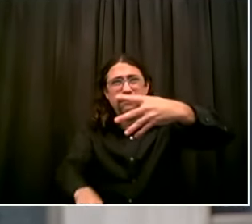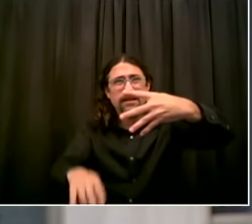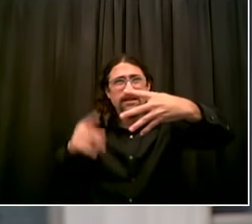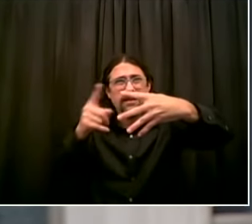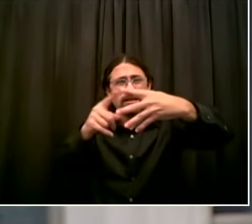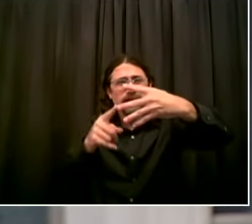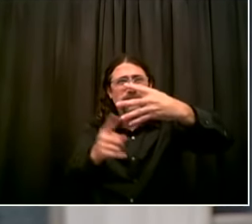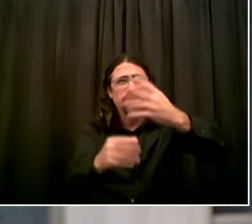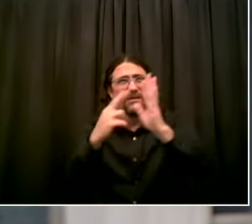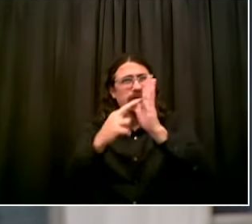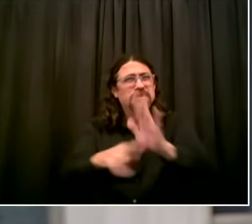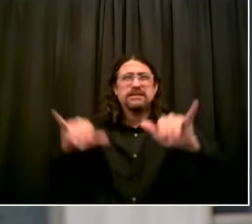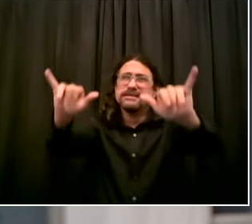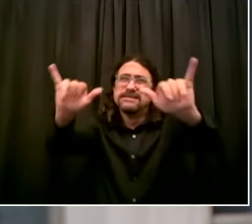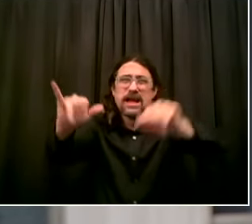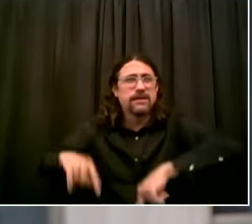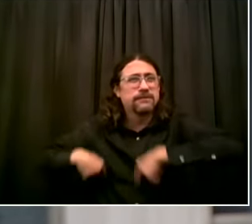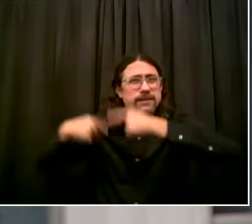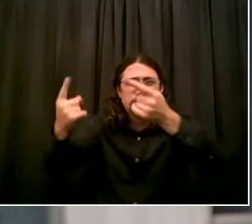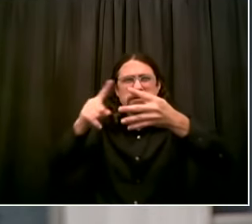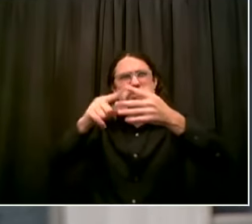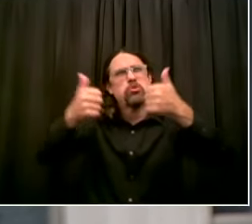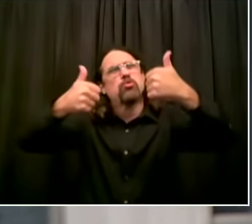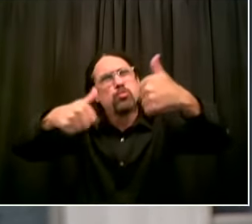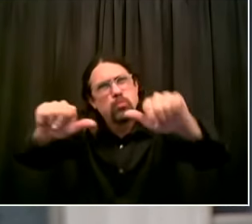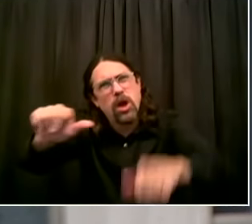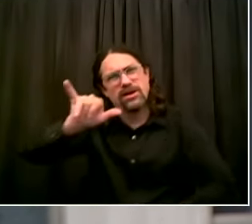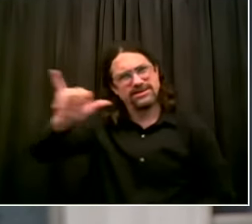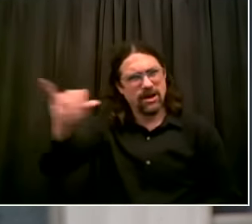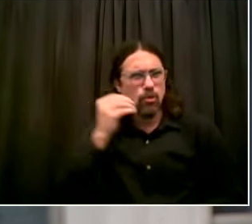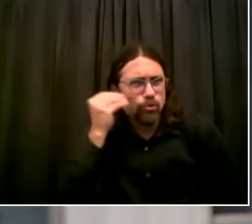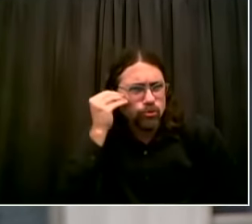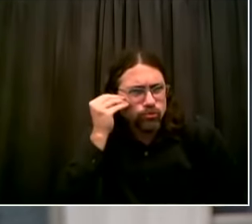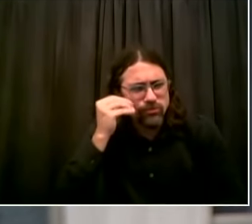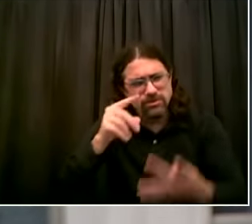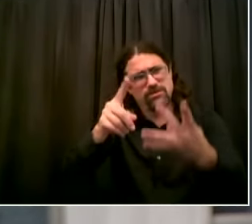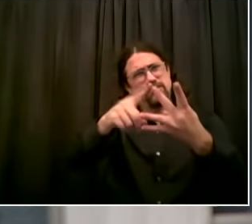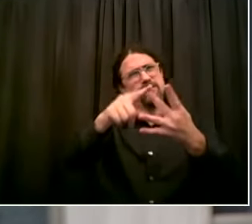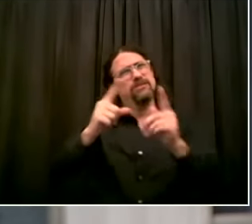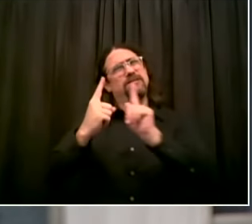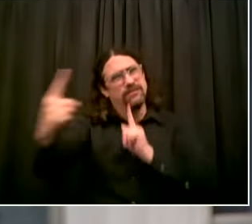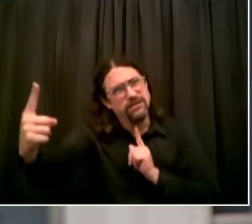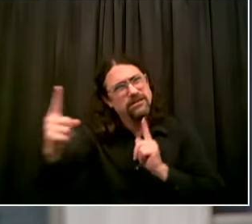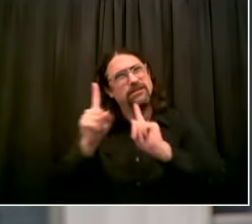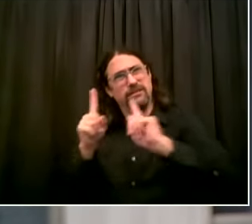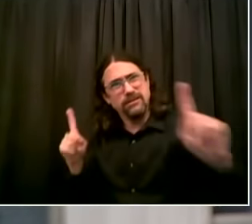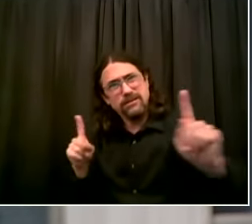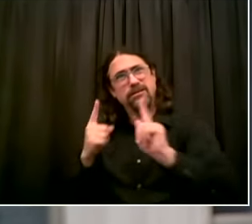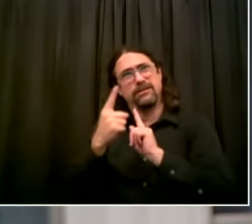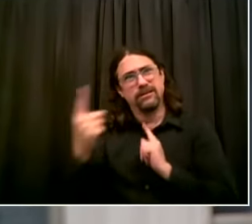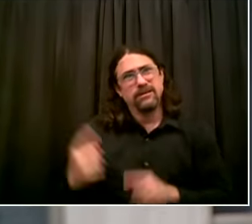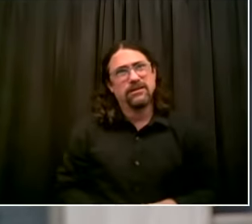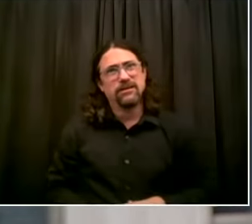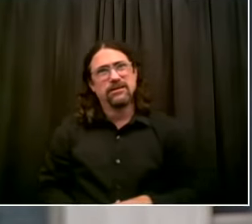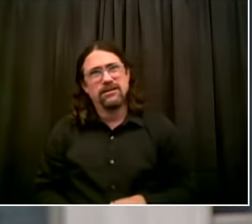SAFE. I AM FROM SOUTH BROOKLYN. I AM VERY CONCERNED ABOUT THE INFECTIONS THAT HAVE INCREASED IN